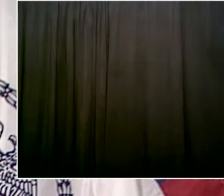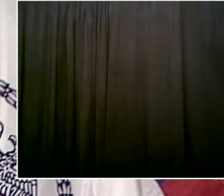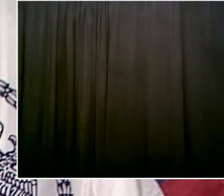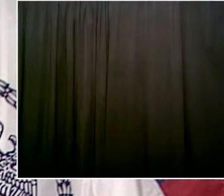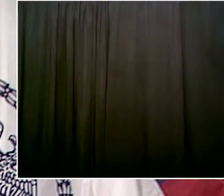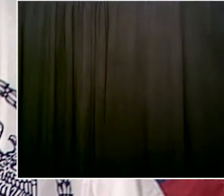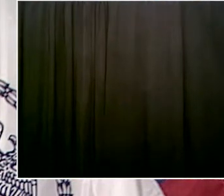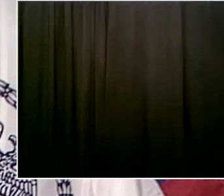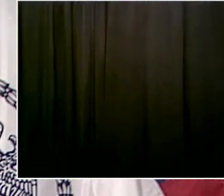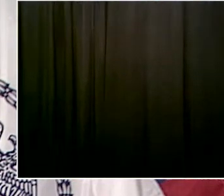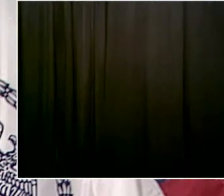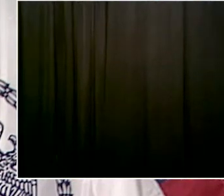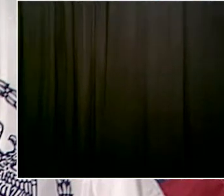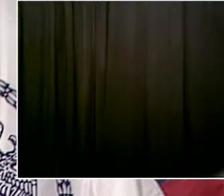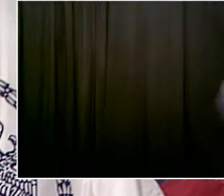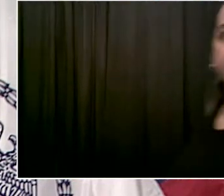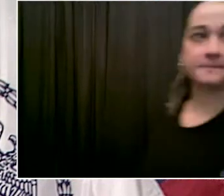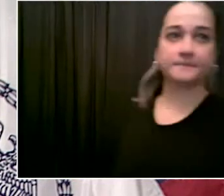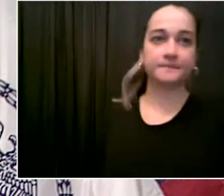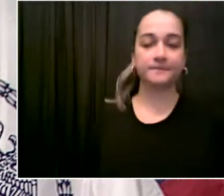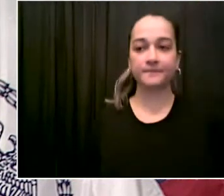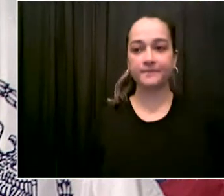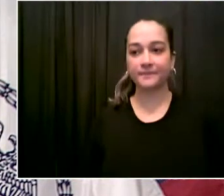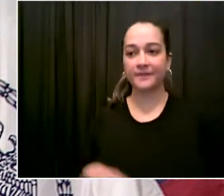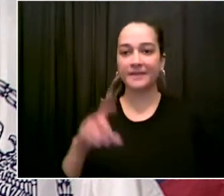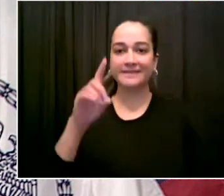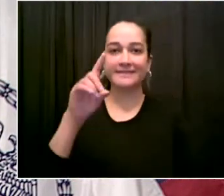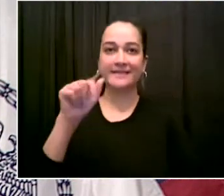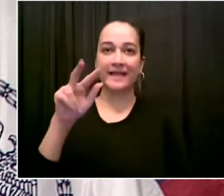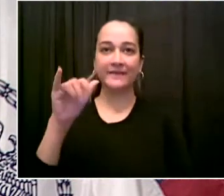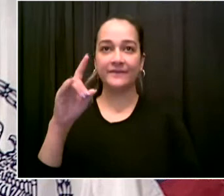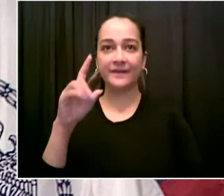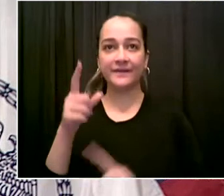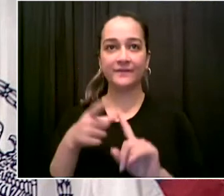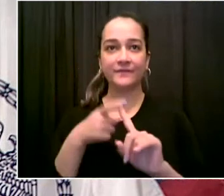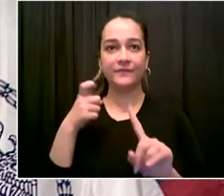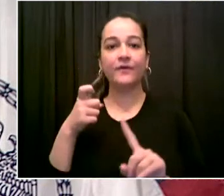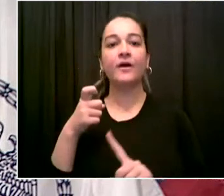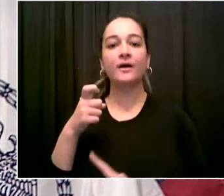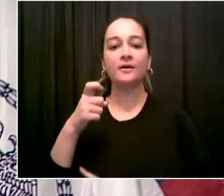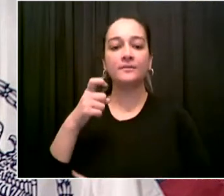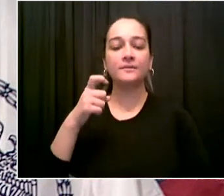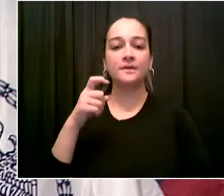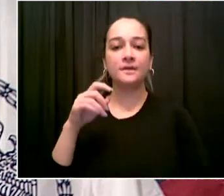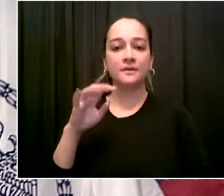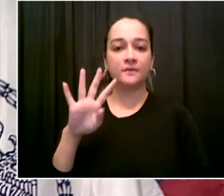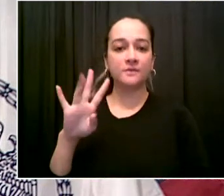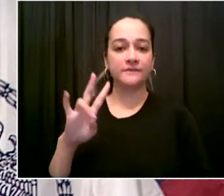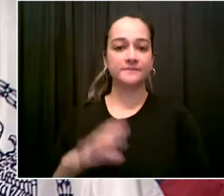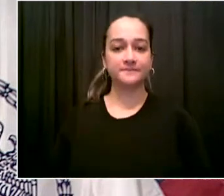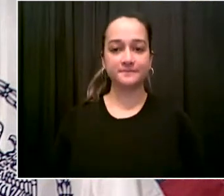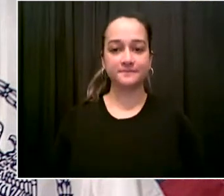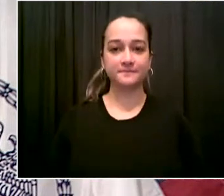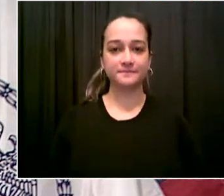GOES TO DAVID